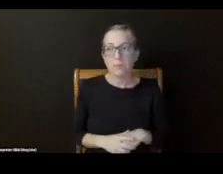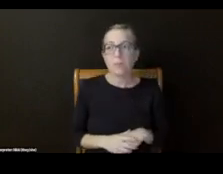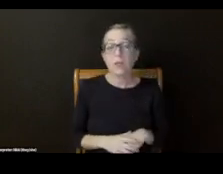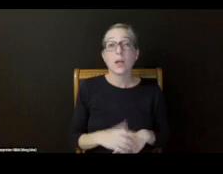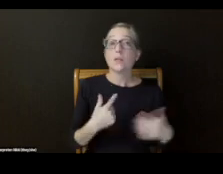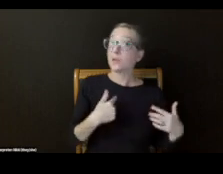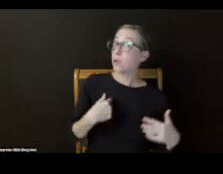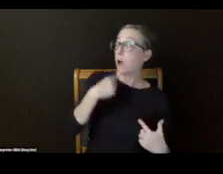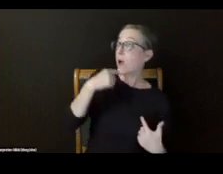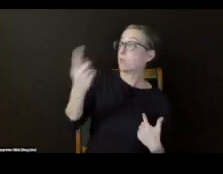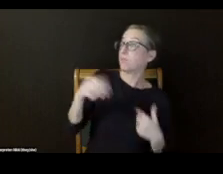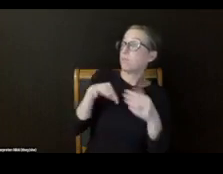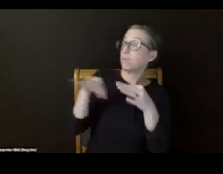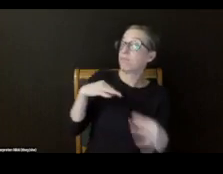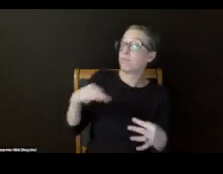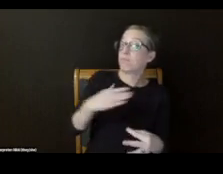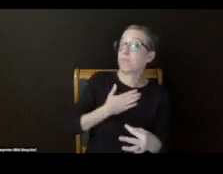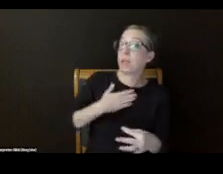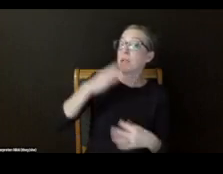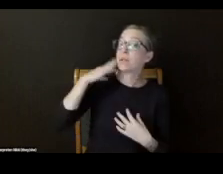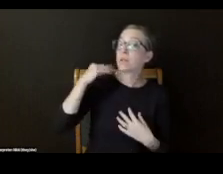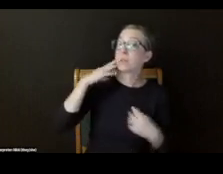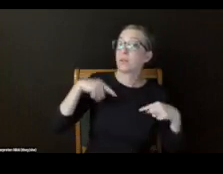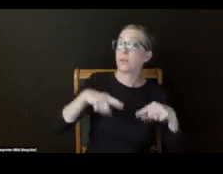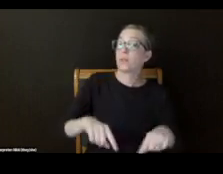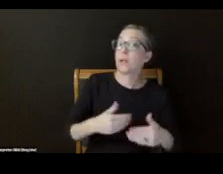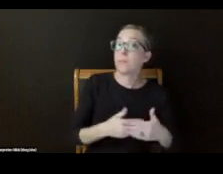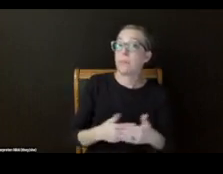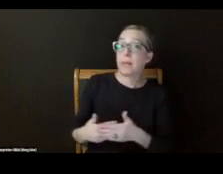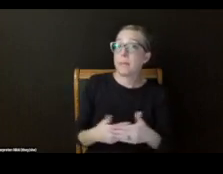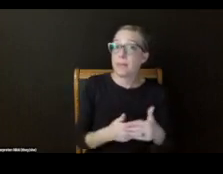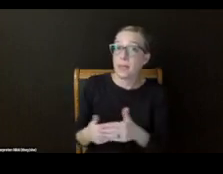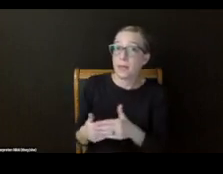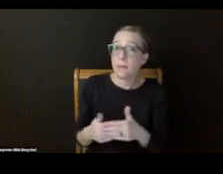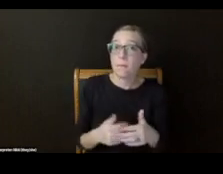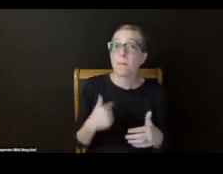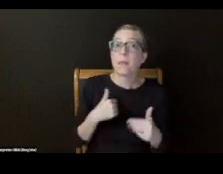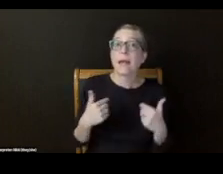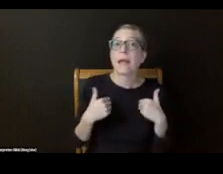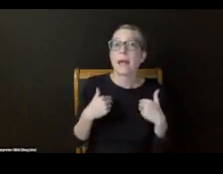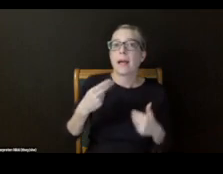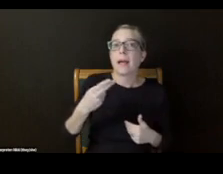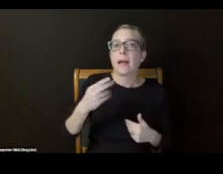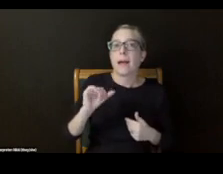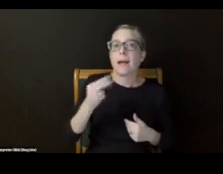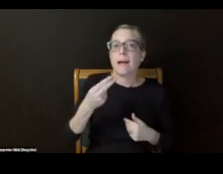I have high arch cleft palette, which means there's like